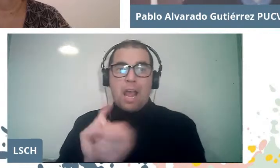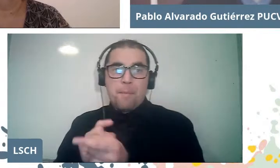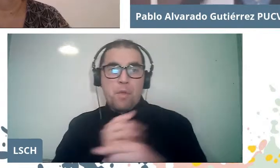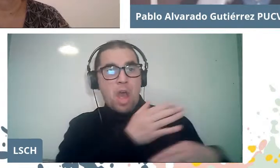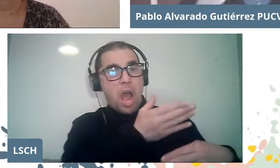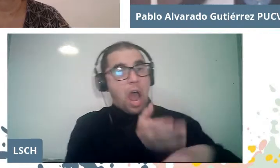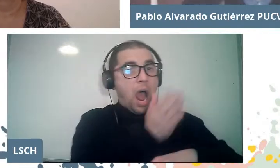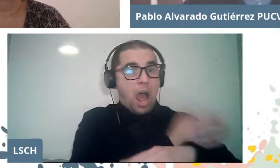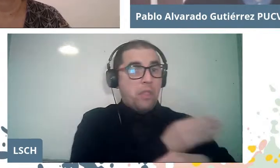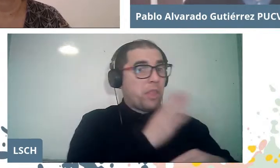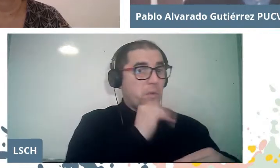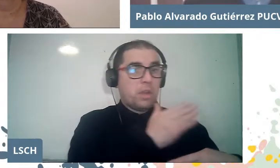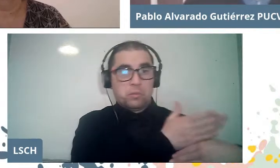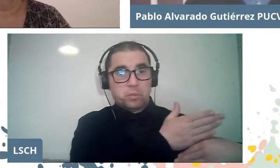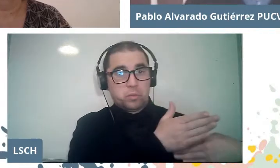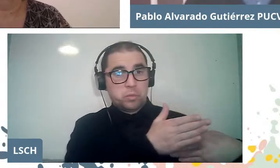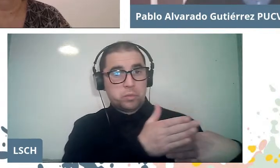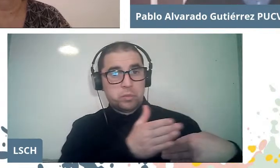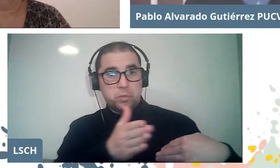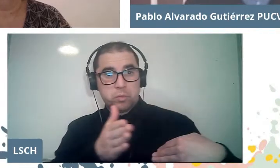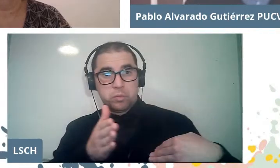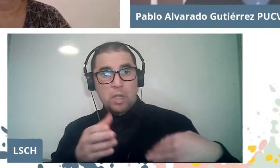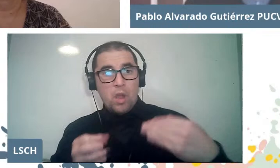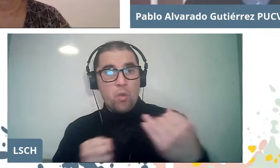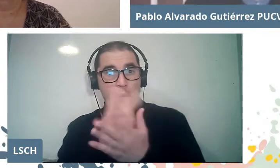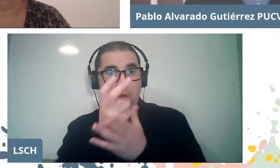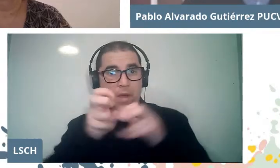the Chilean symphony orchestra for life,